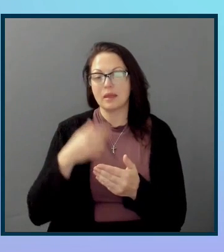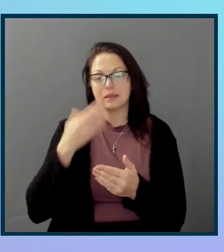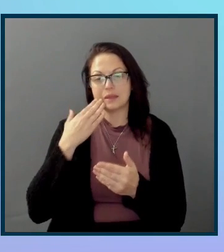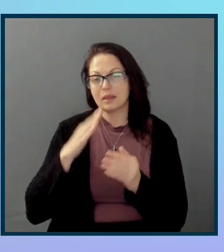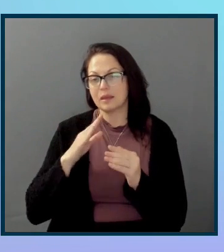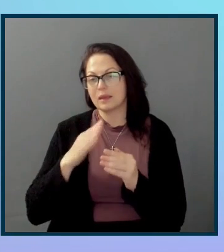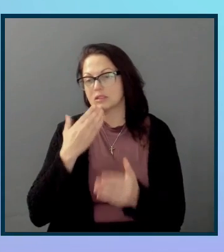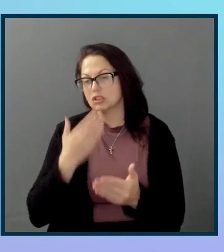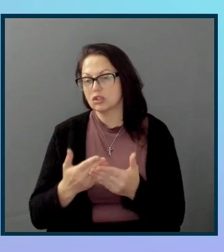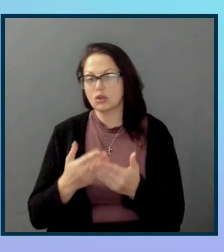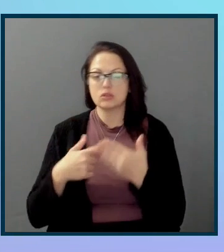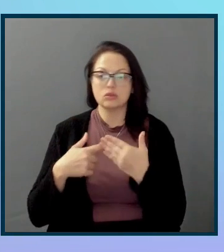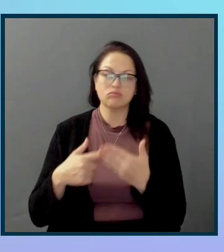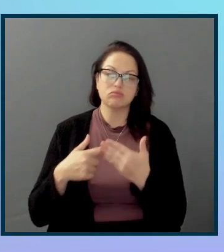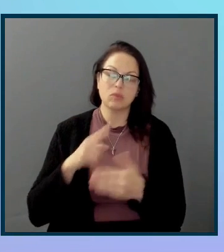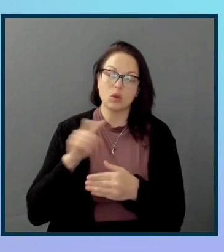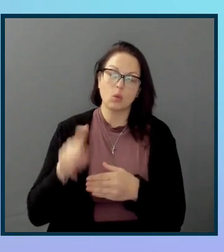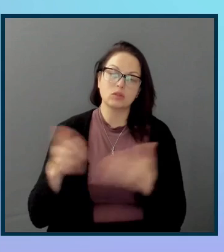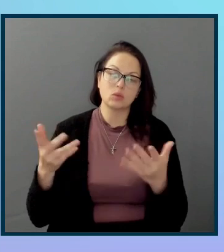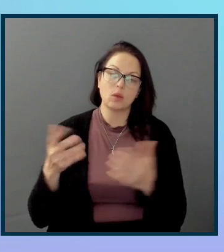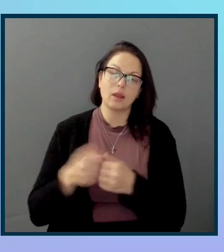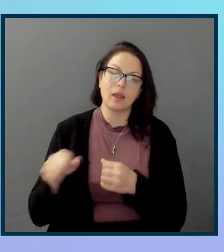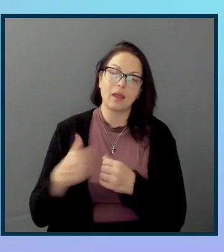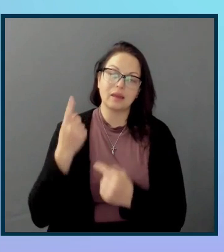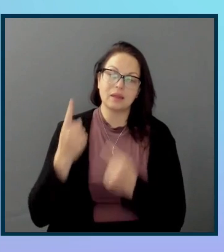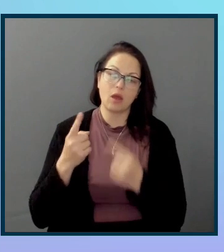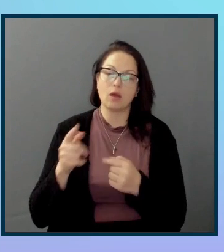So the question is, are there any thoughts on long COVID prevalence